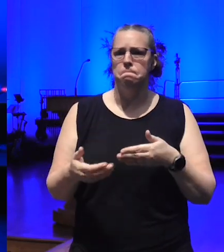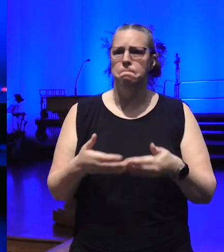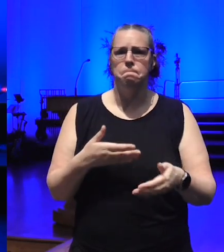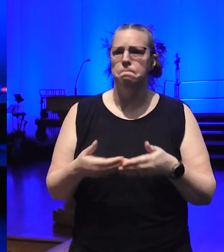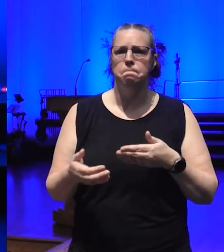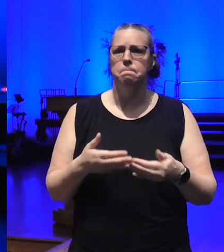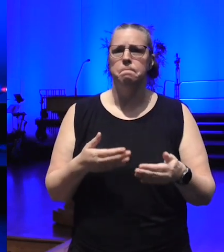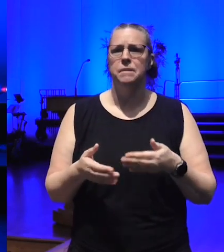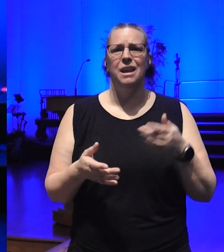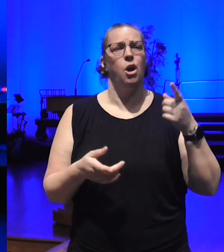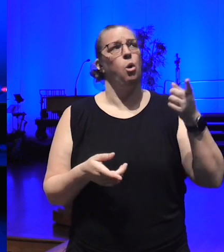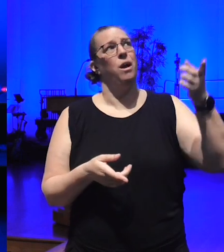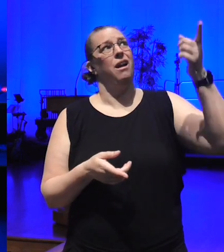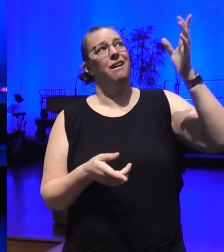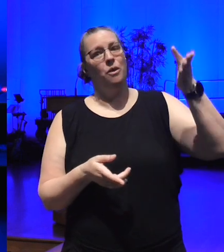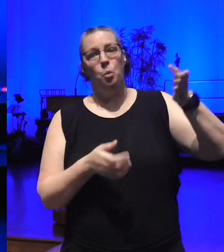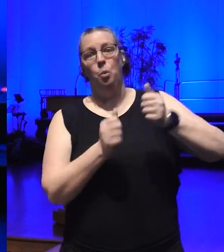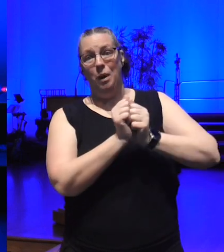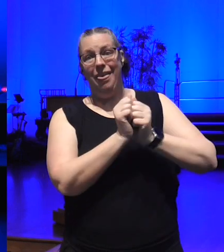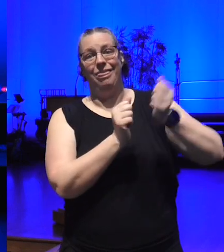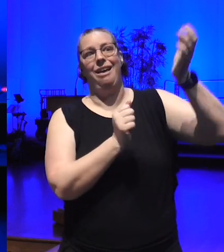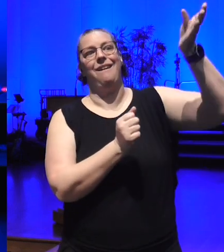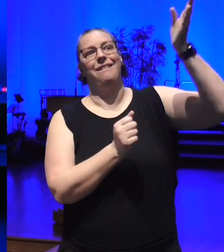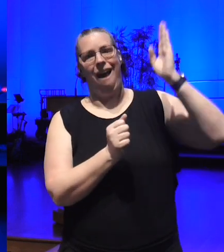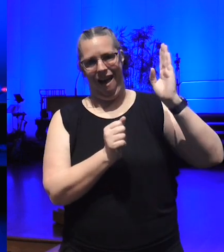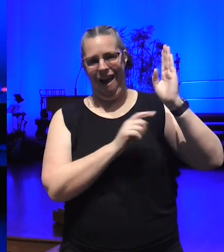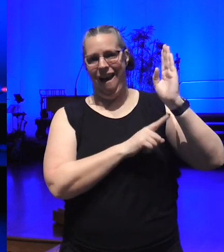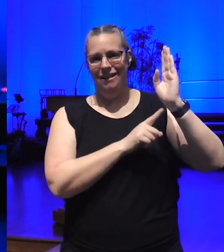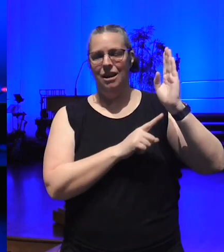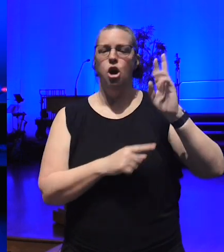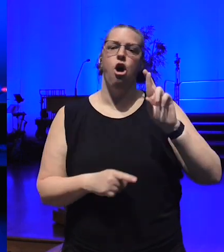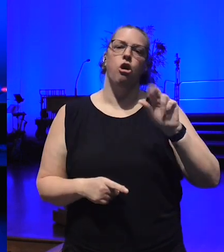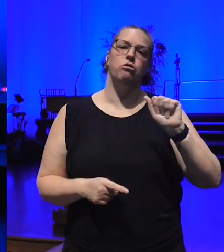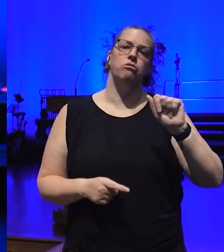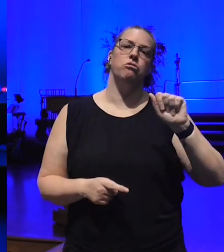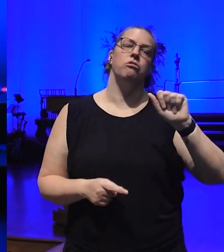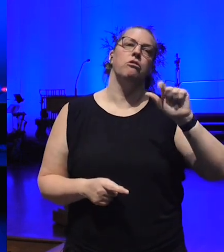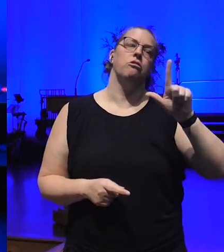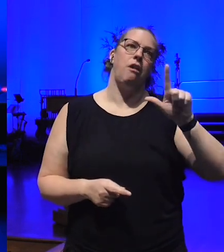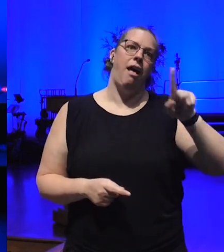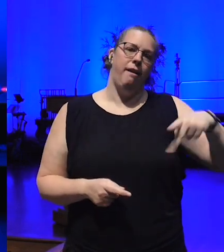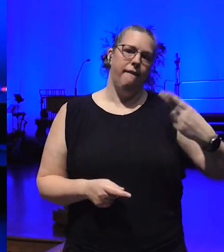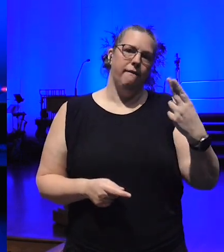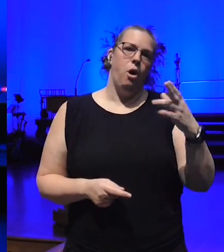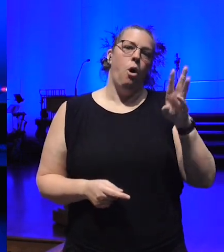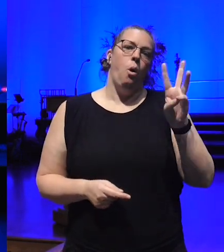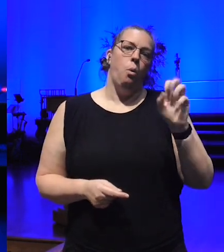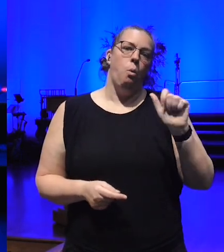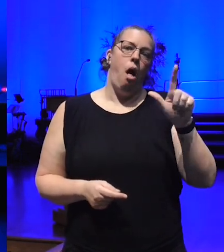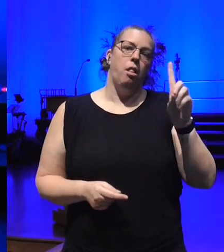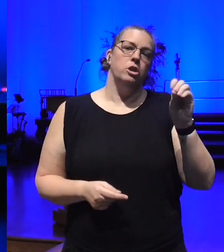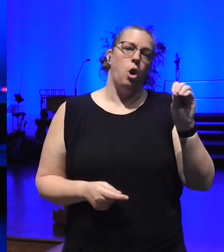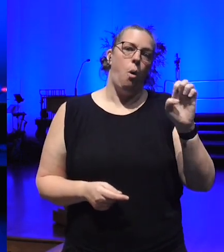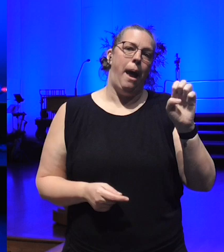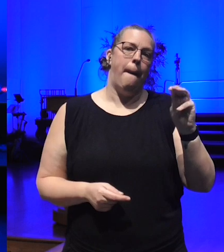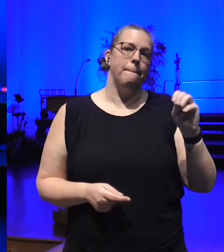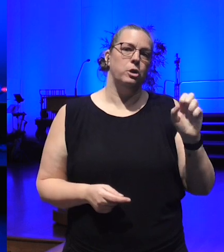it with the divine power Ralph Waldo Emerson said not in nature but in ourselves is all